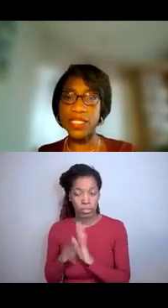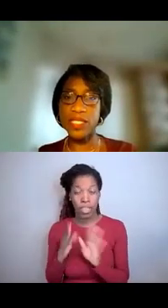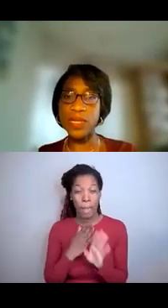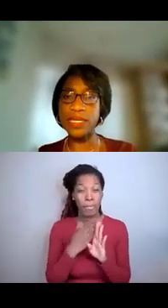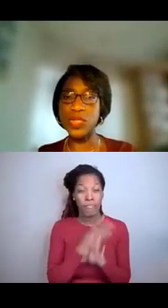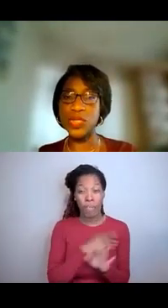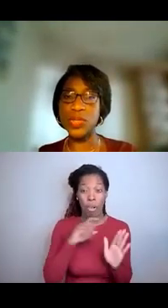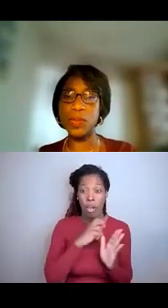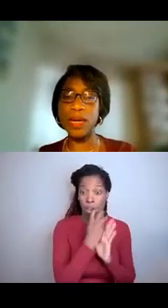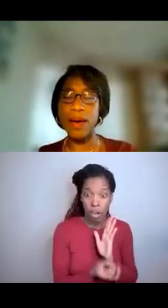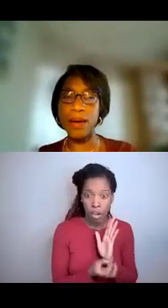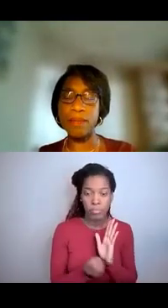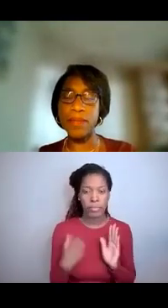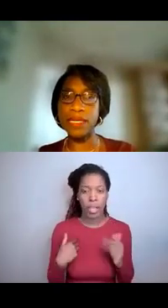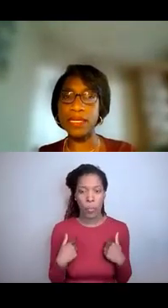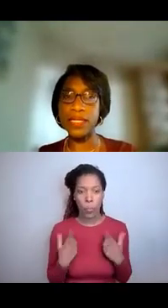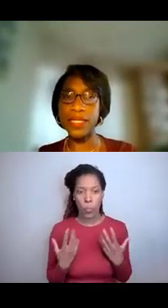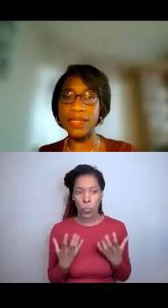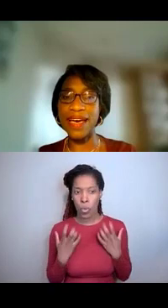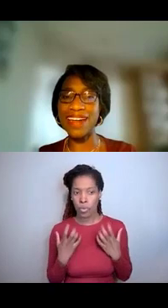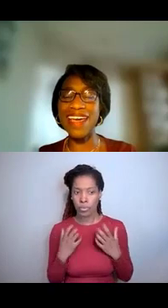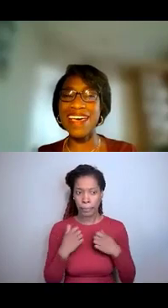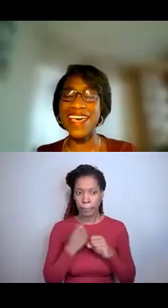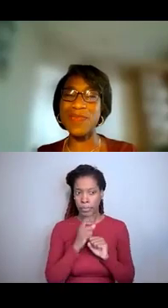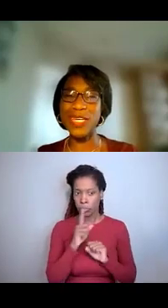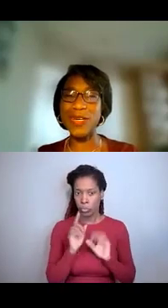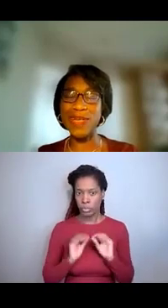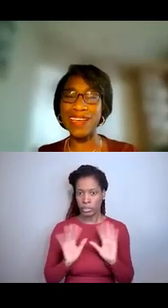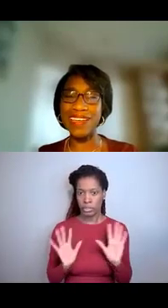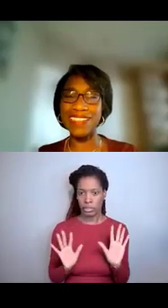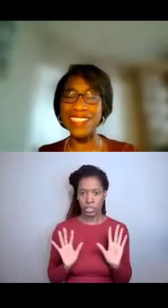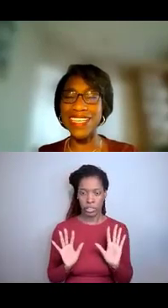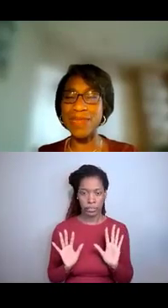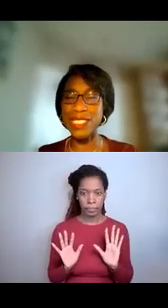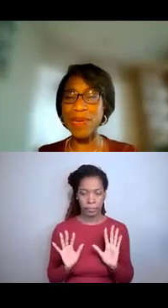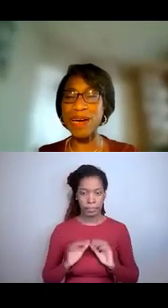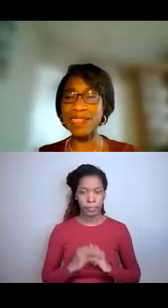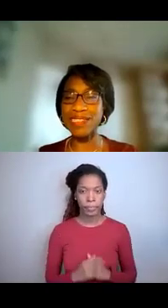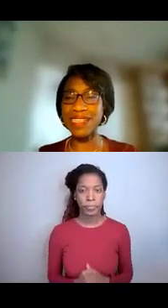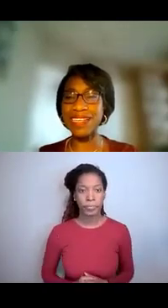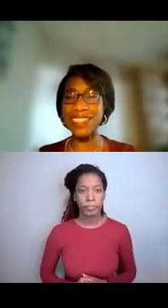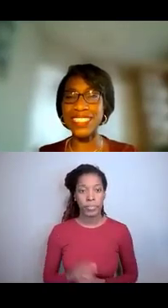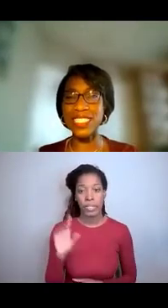I just wanted to make it clear that the DMS Policy